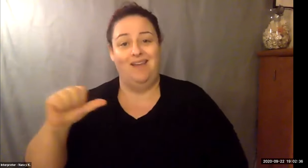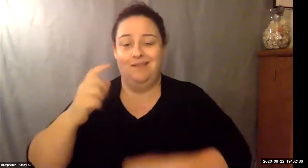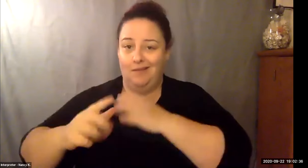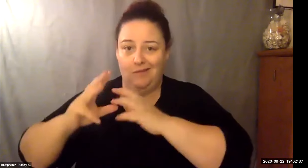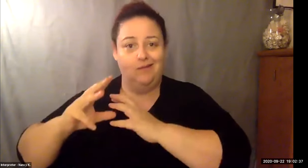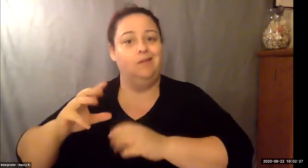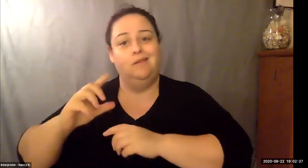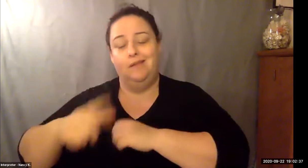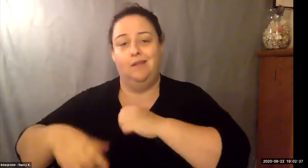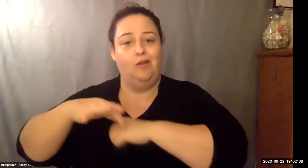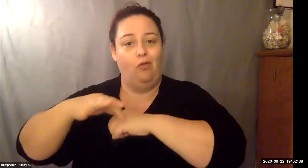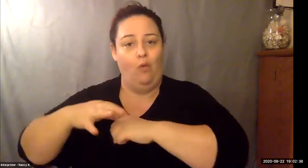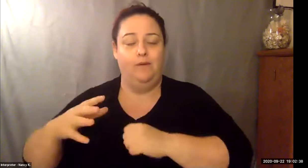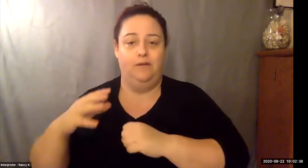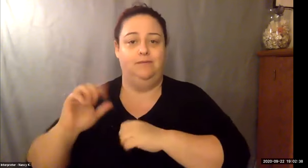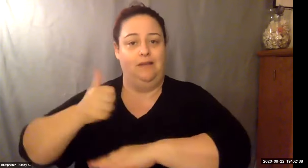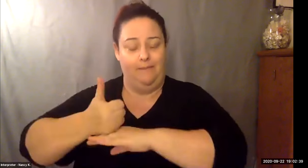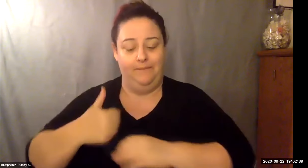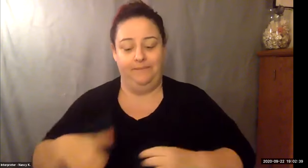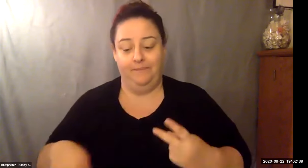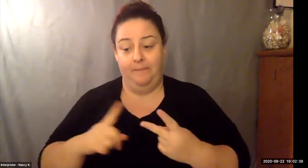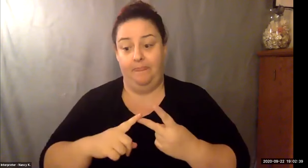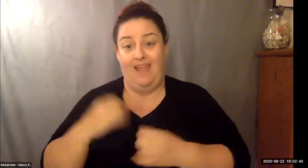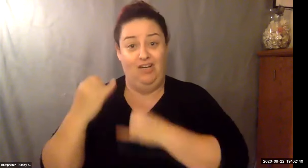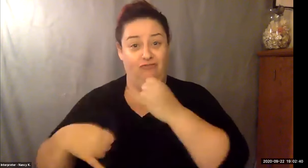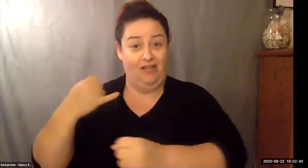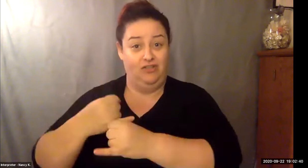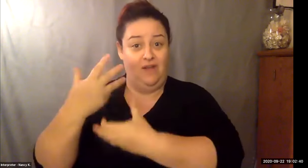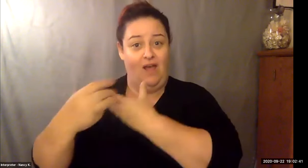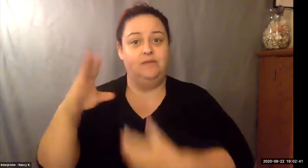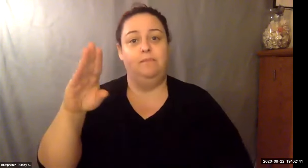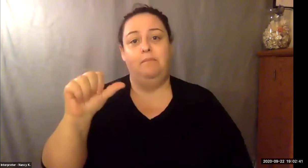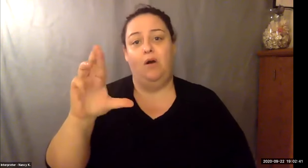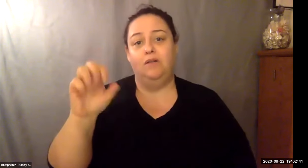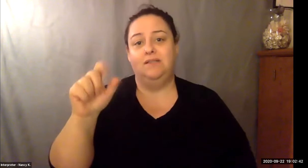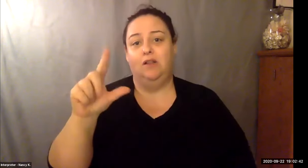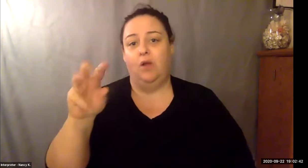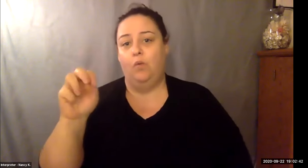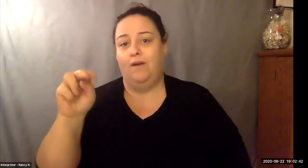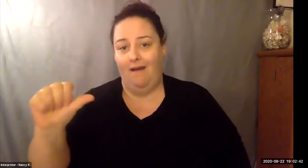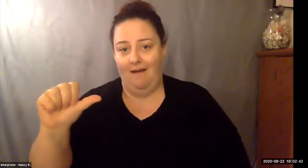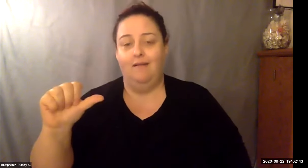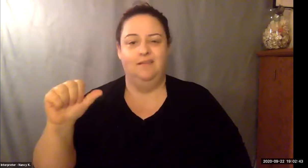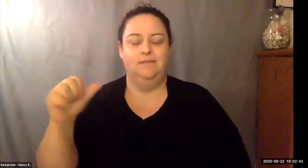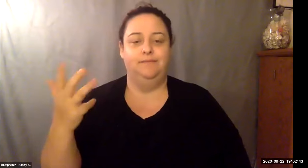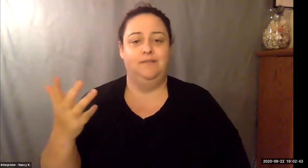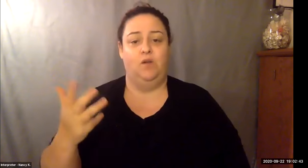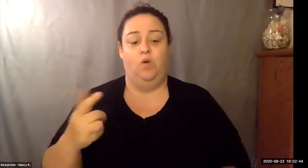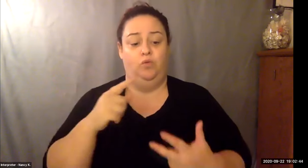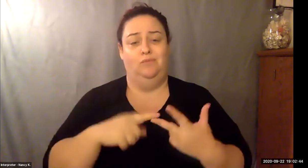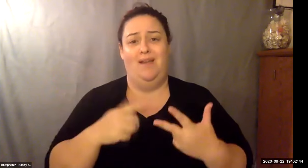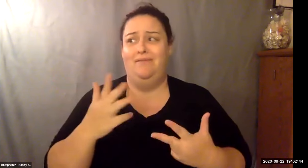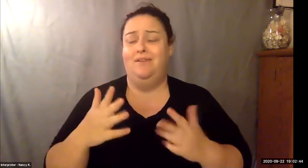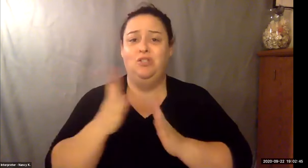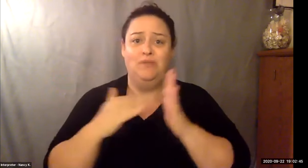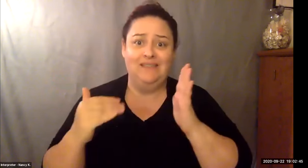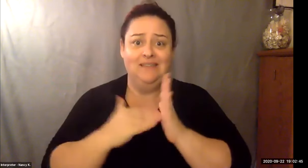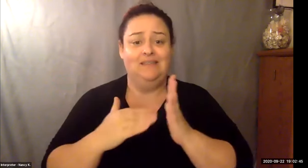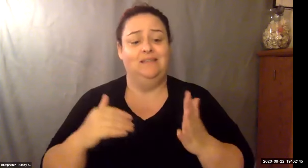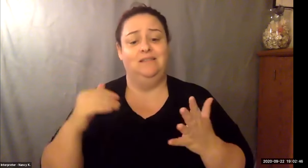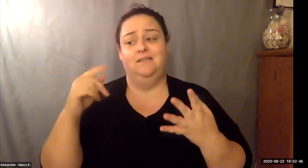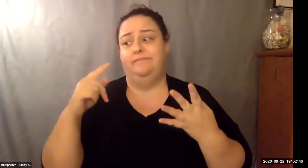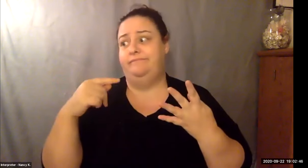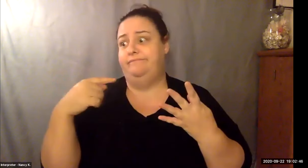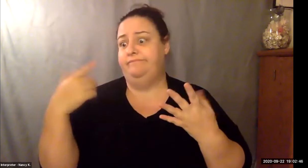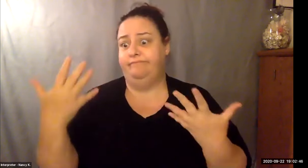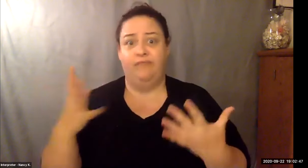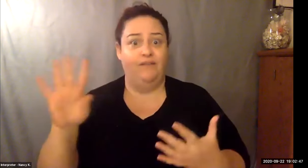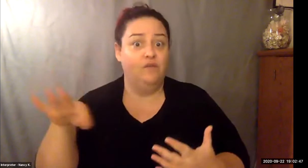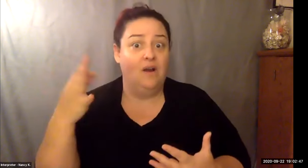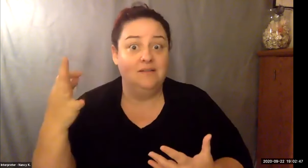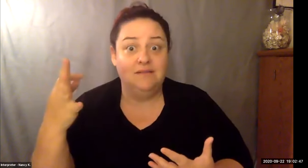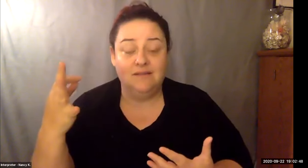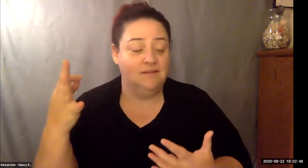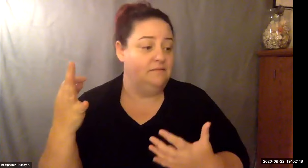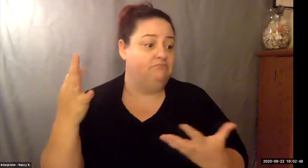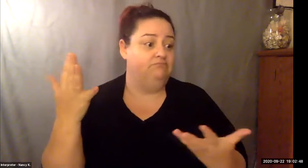Keith Wolling: hotels that are being purchased transition and some of the big companies, you may want to look at companies to see if they have an intern internship program to promote you one of my